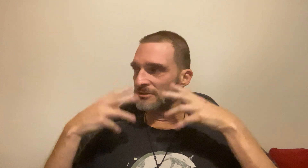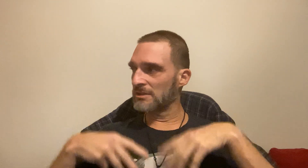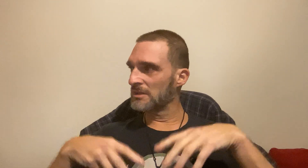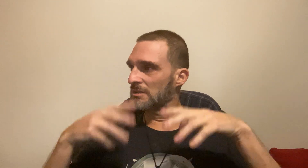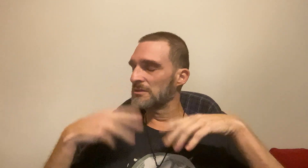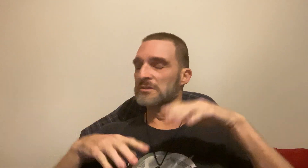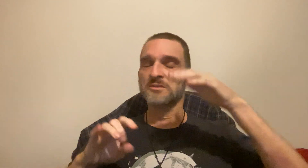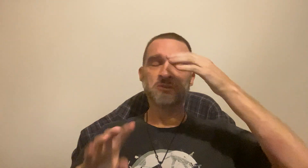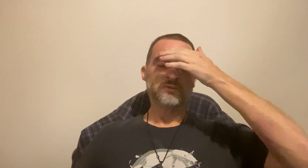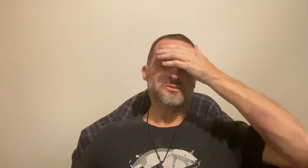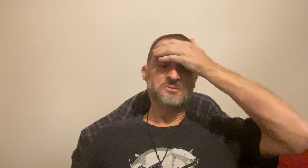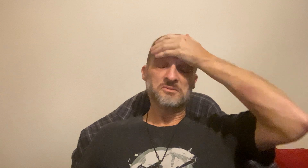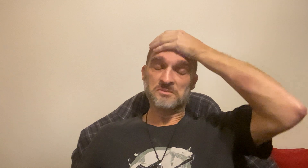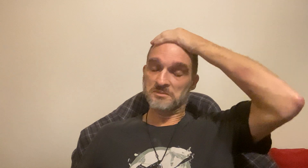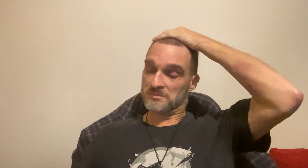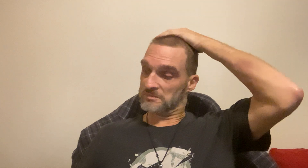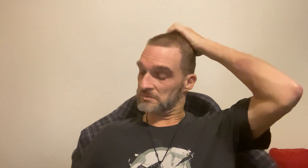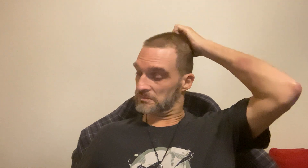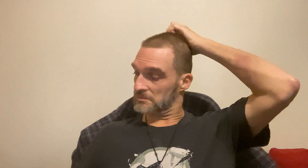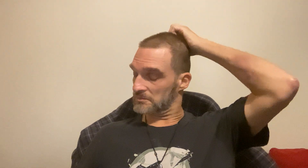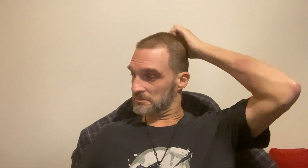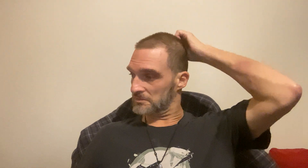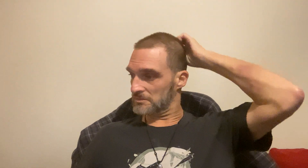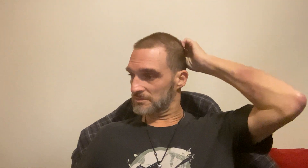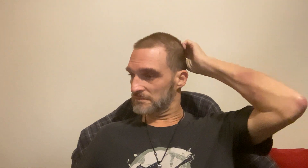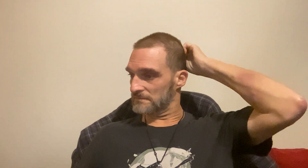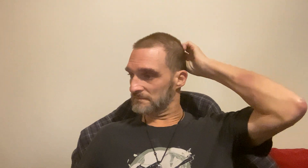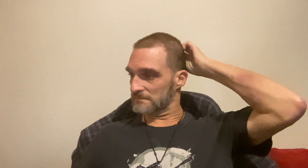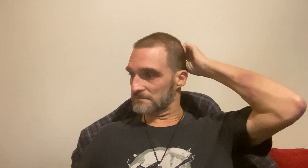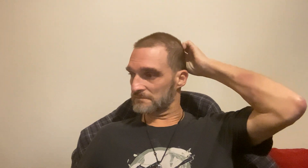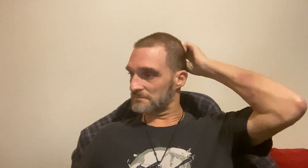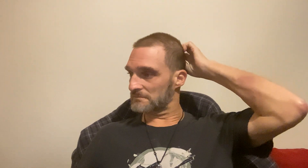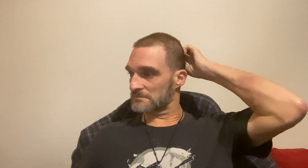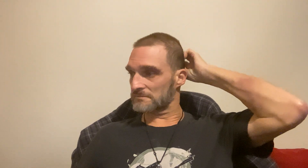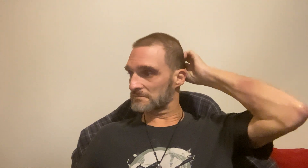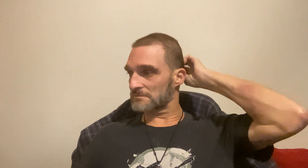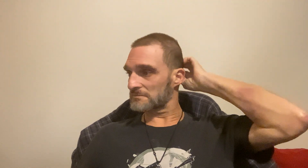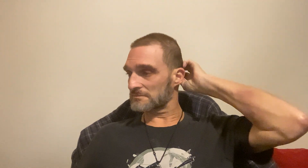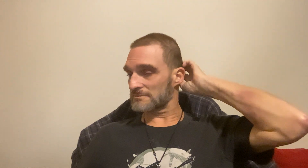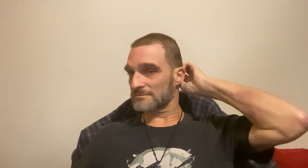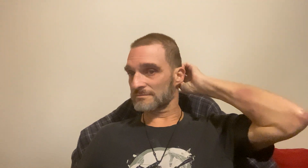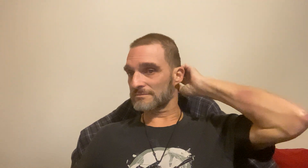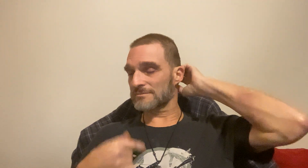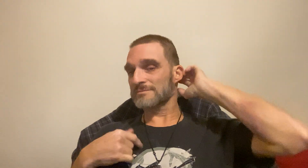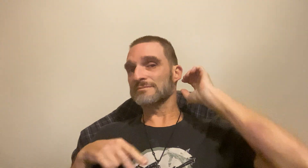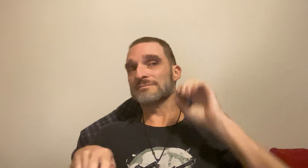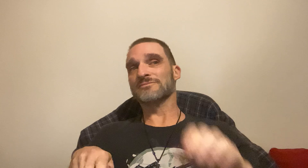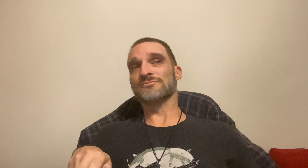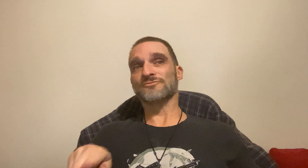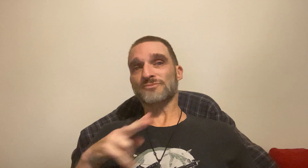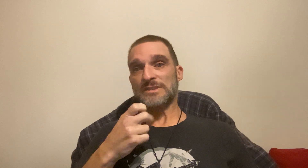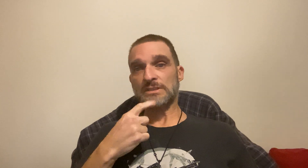Tears kept flowing out of my eyes.